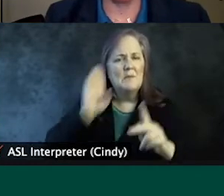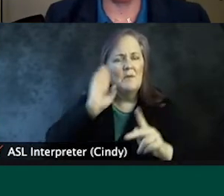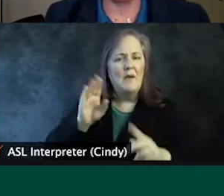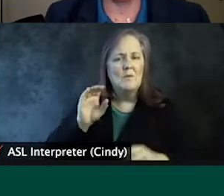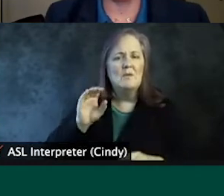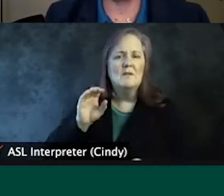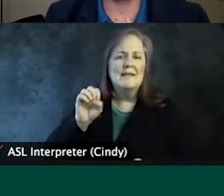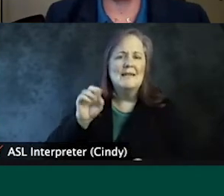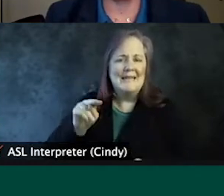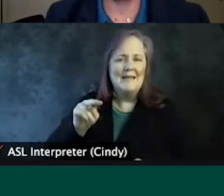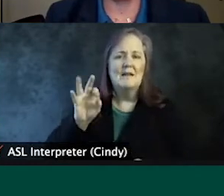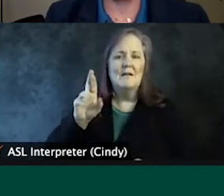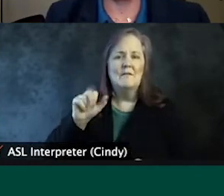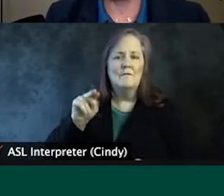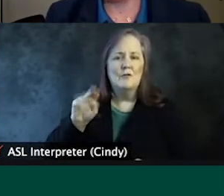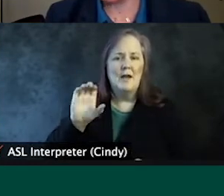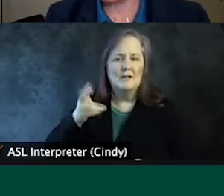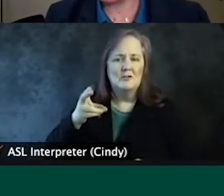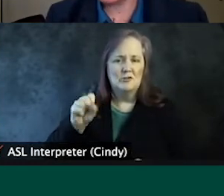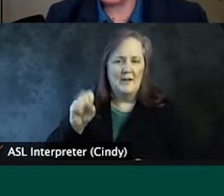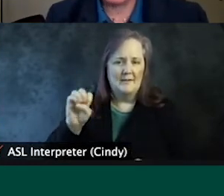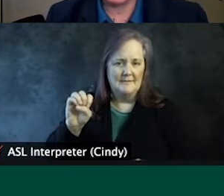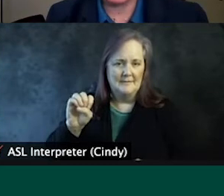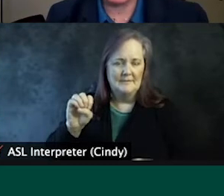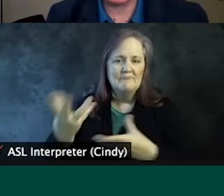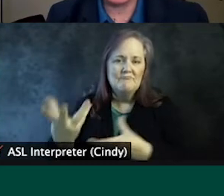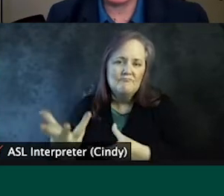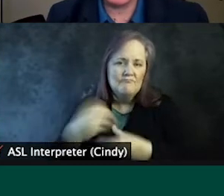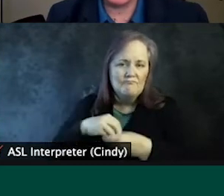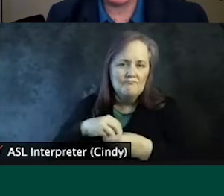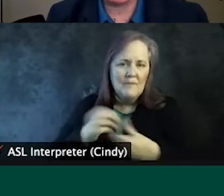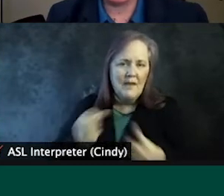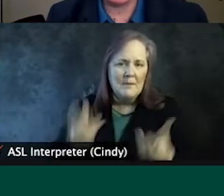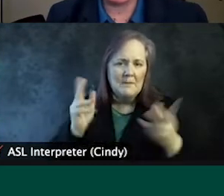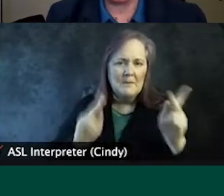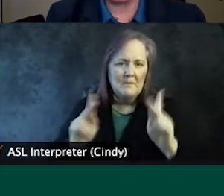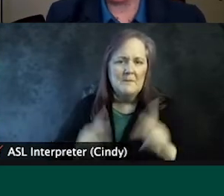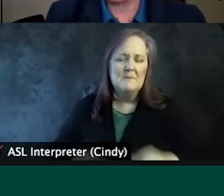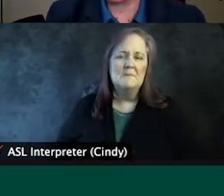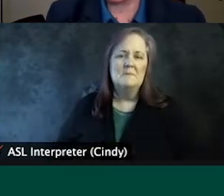And okay, other questions on this measure? It's pretty straightforward, I think.